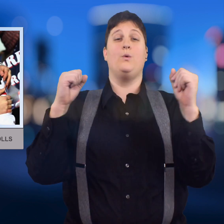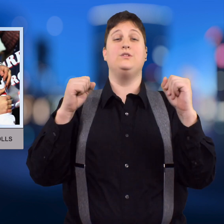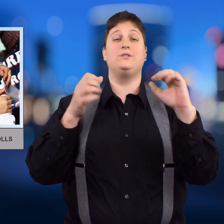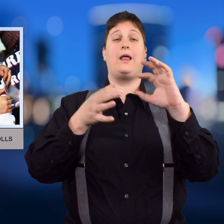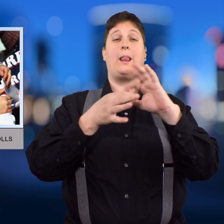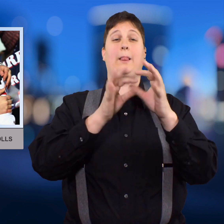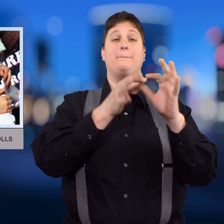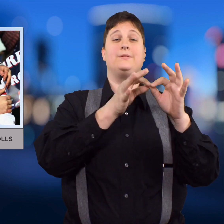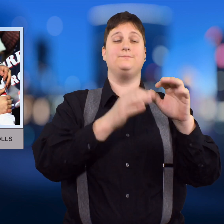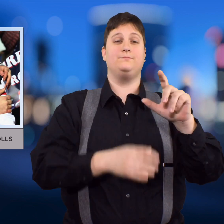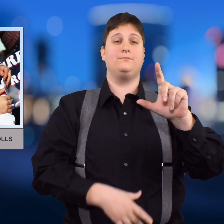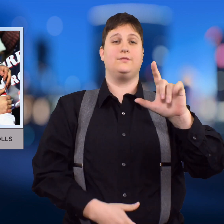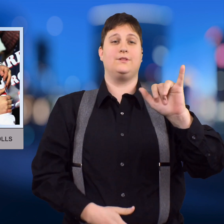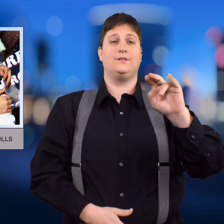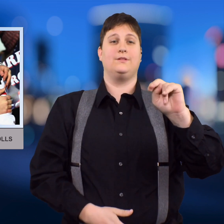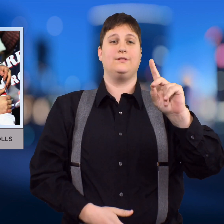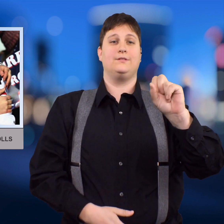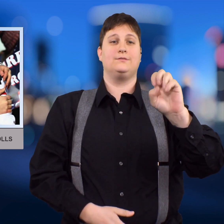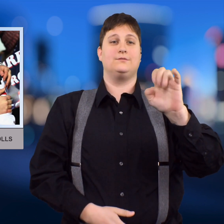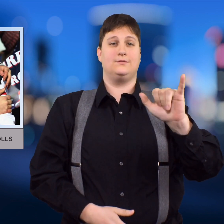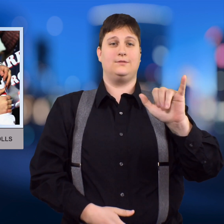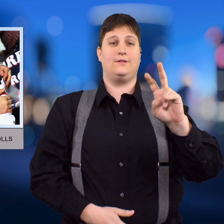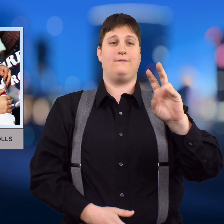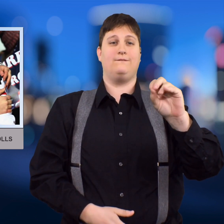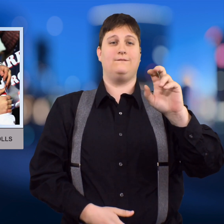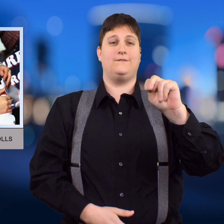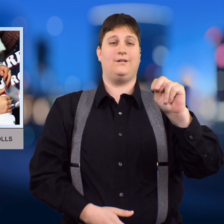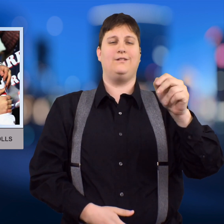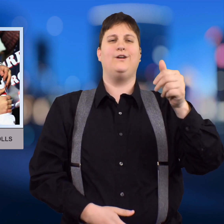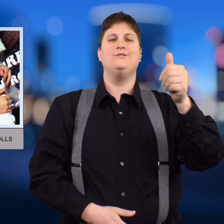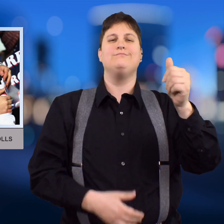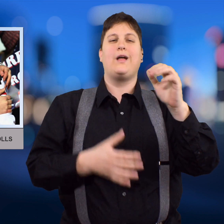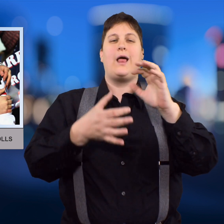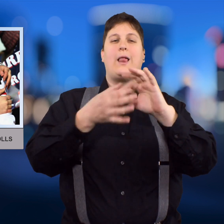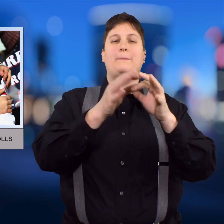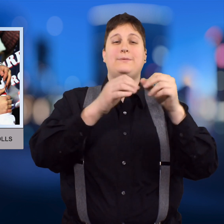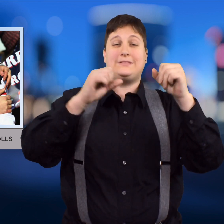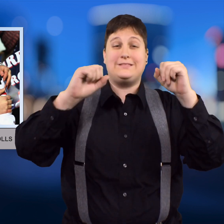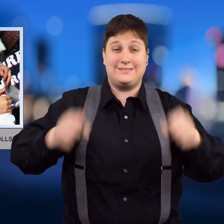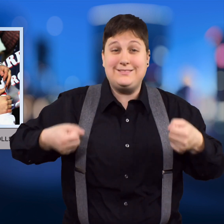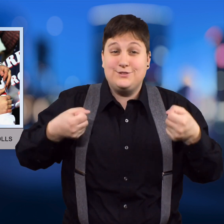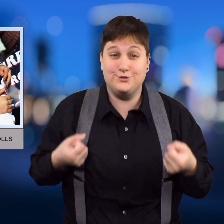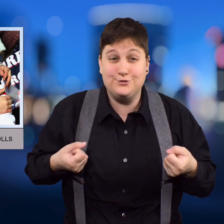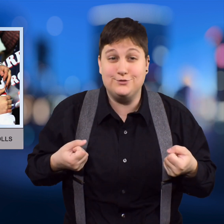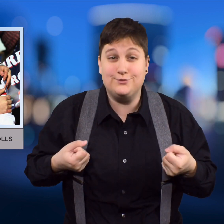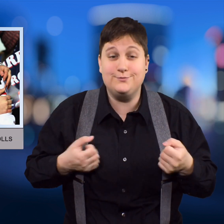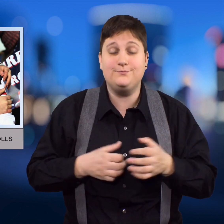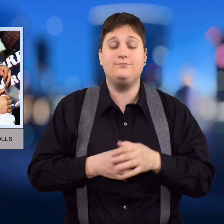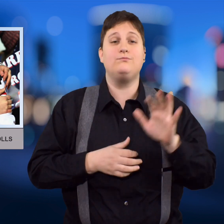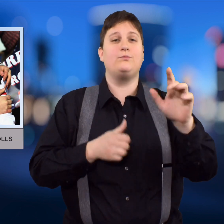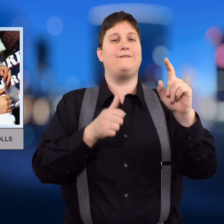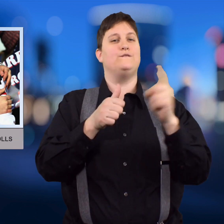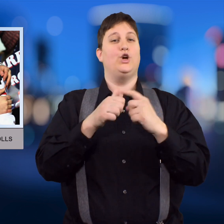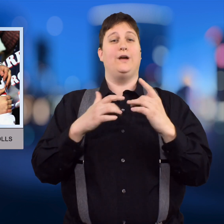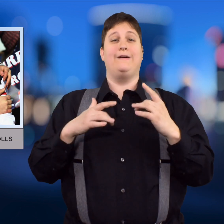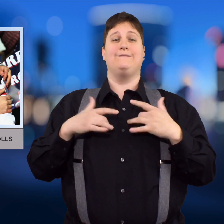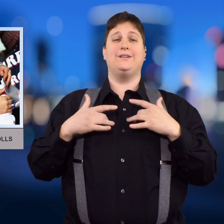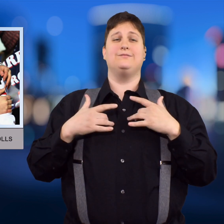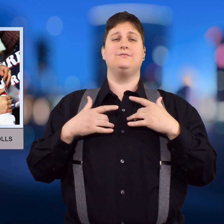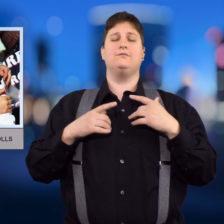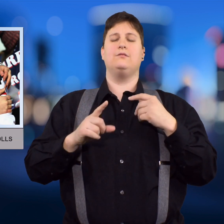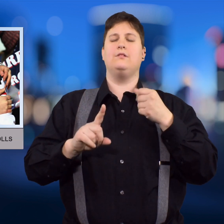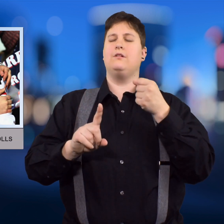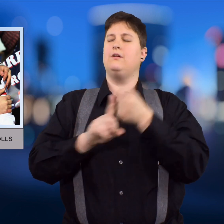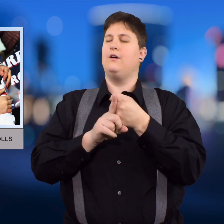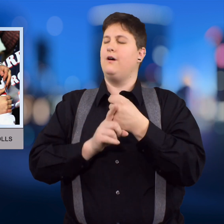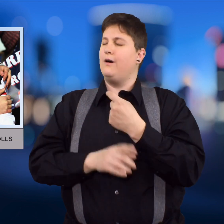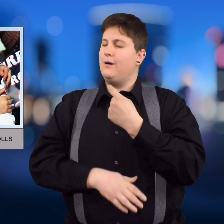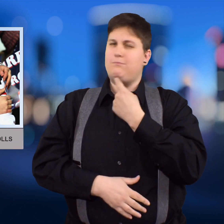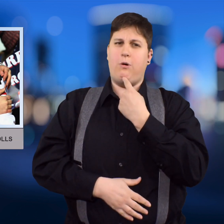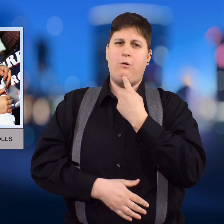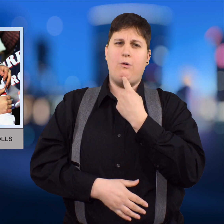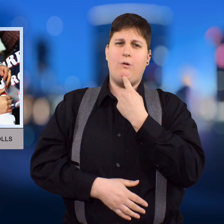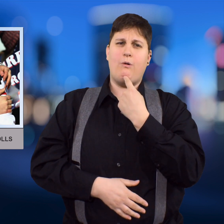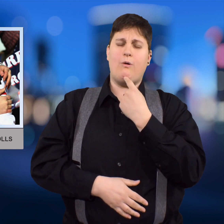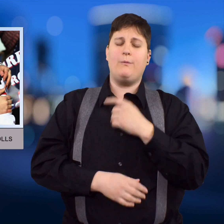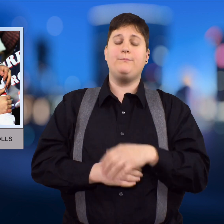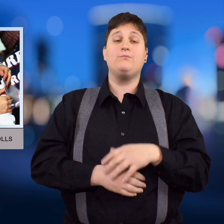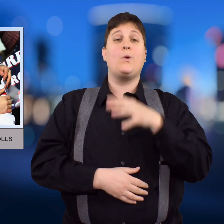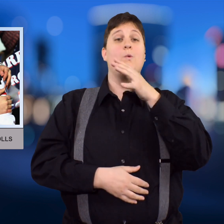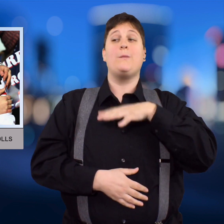Olympic skier Lindsey Vonn had a very disappointing day during her first event of the winter Olympics.